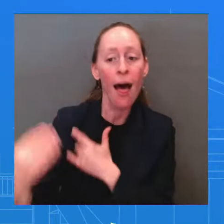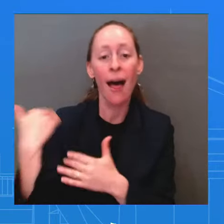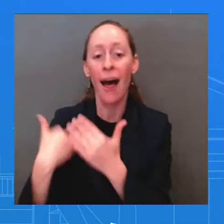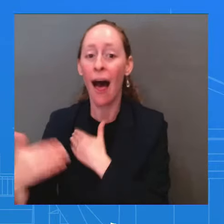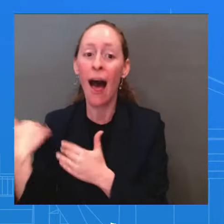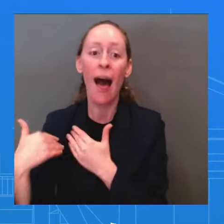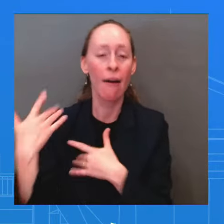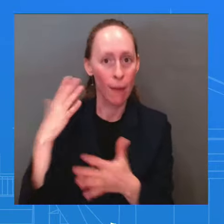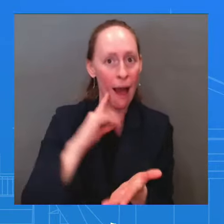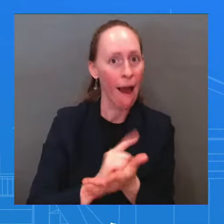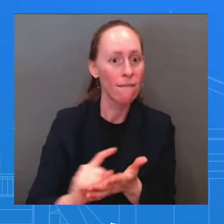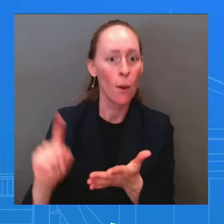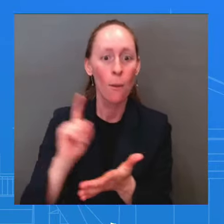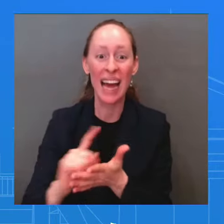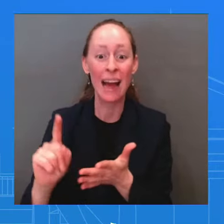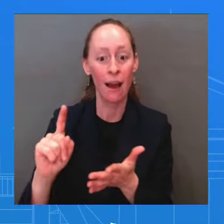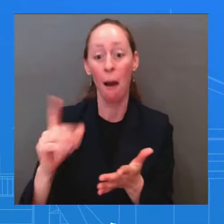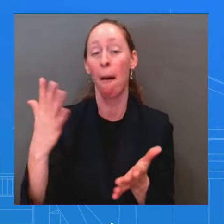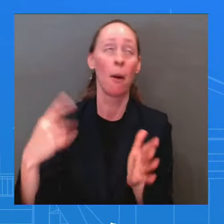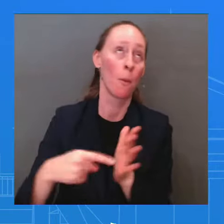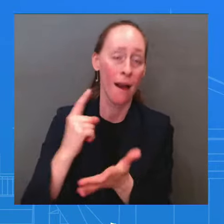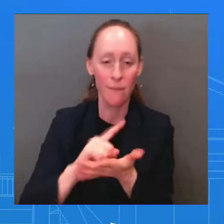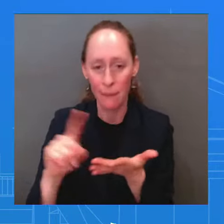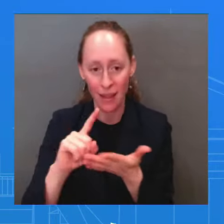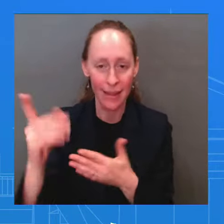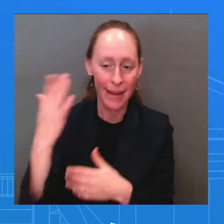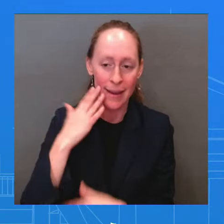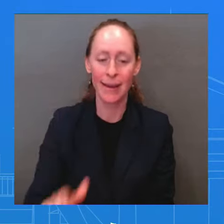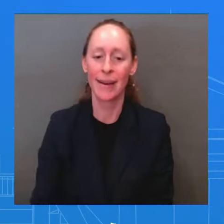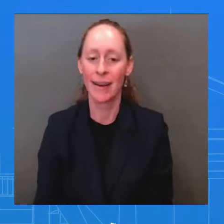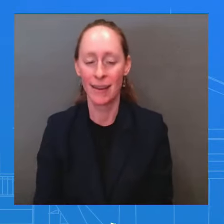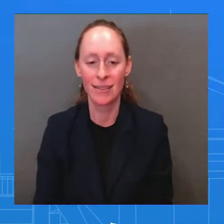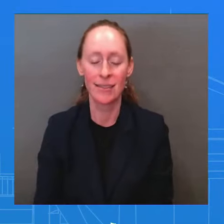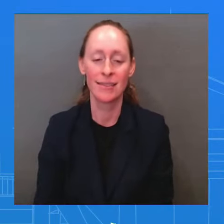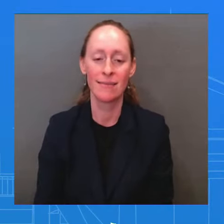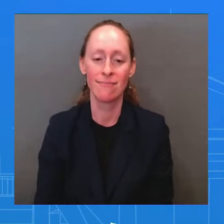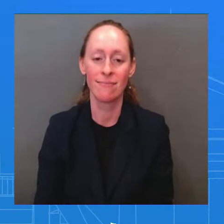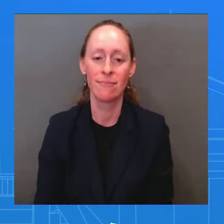I don't know. I've lost track. This is a president, if you think about it --